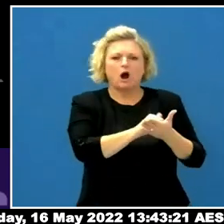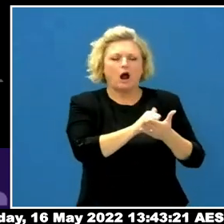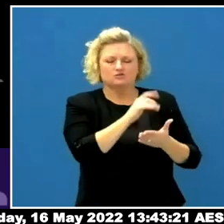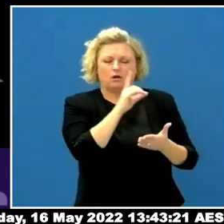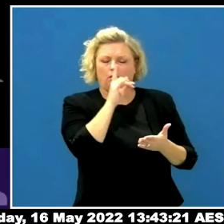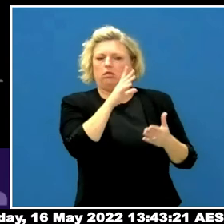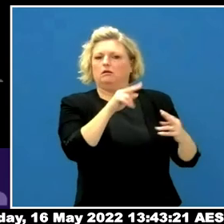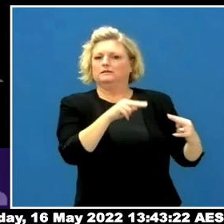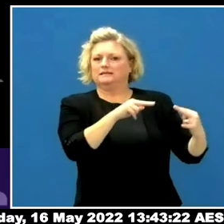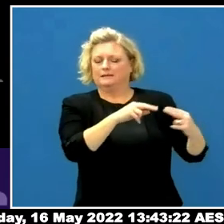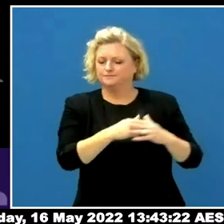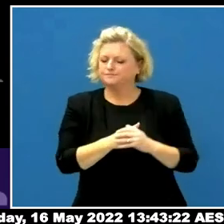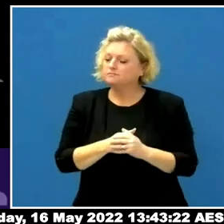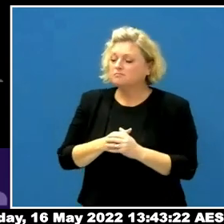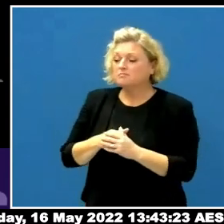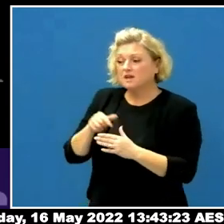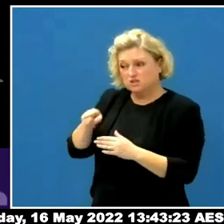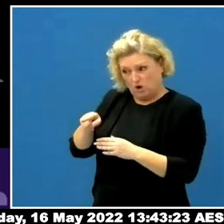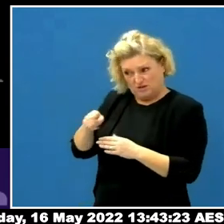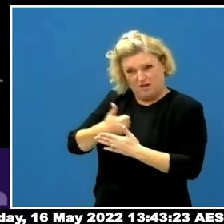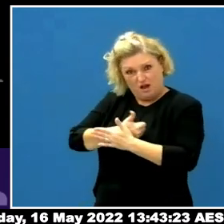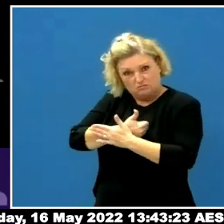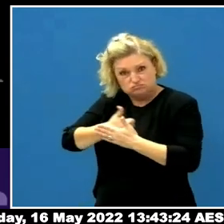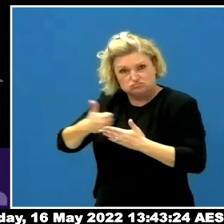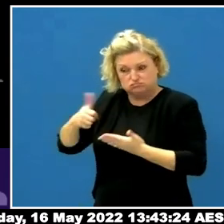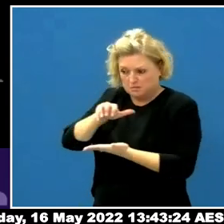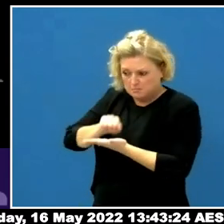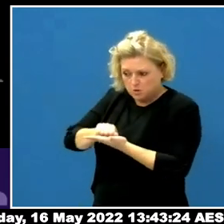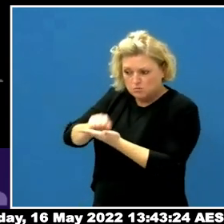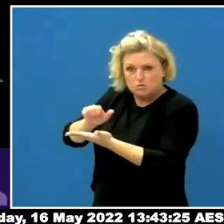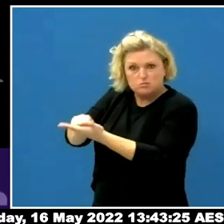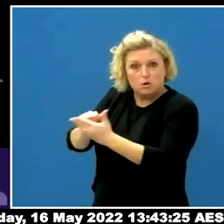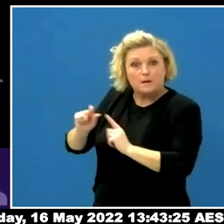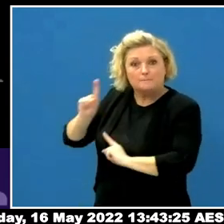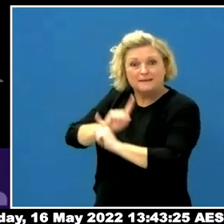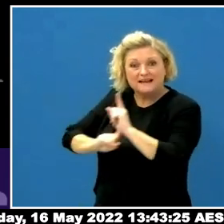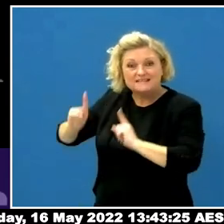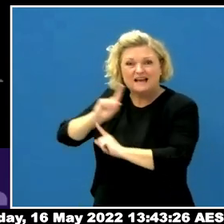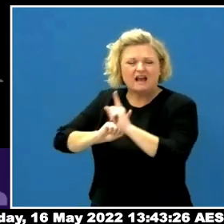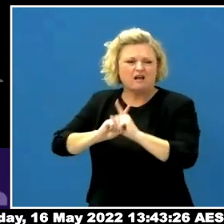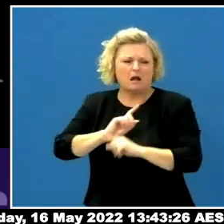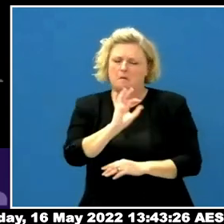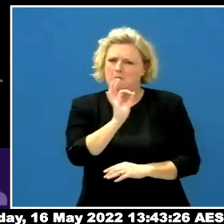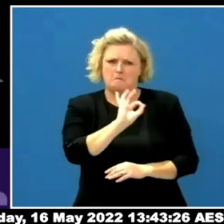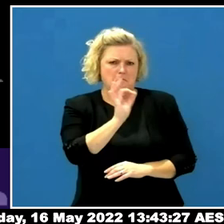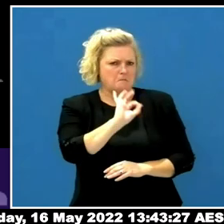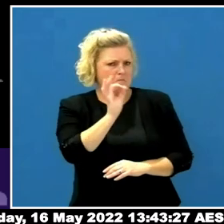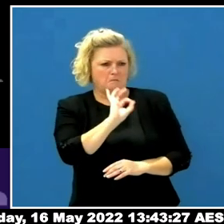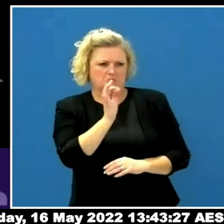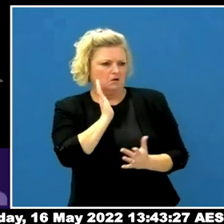on a periodic basis? LILLY: No, they didn't, only for the NDIS - for the review.